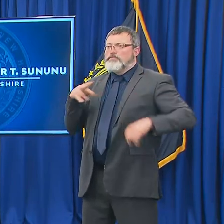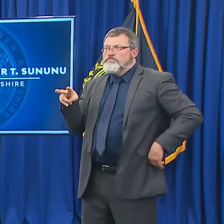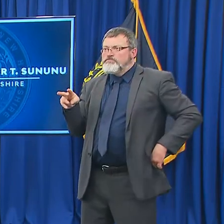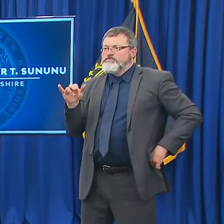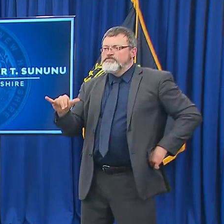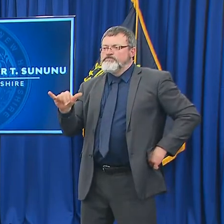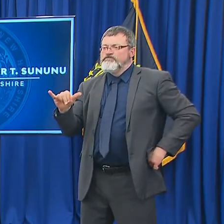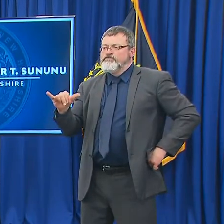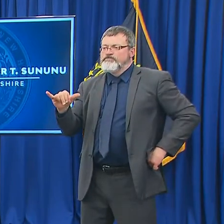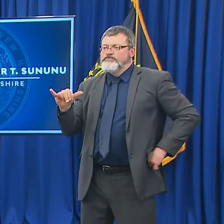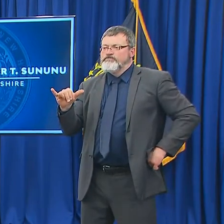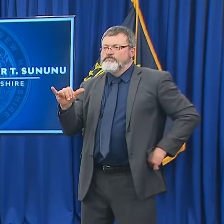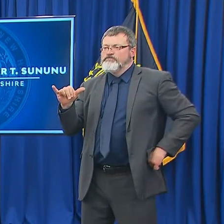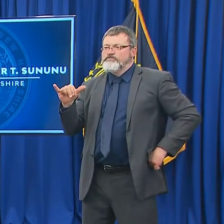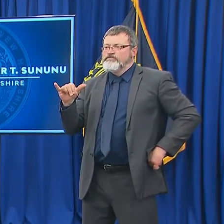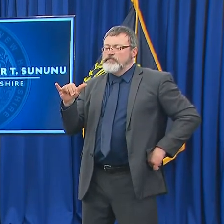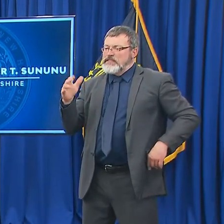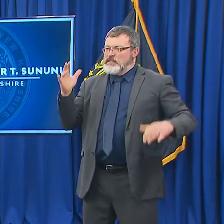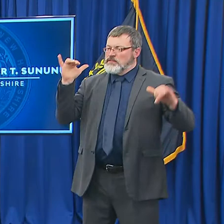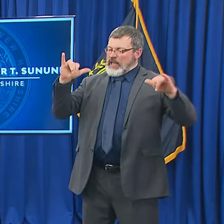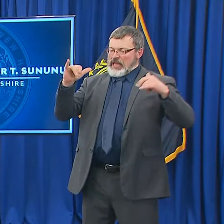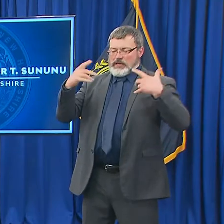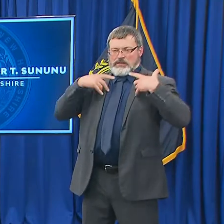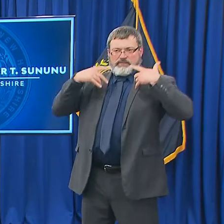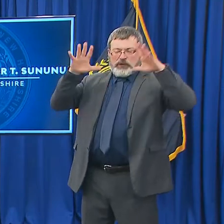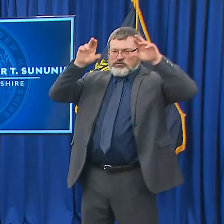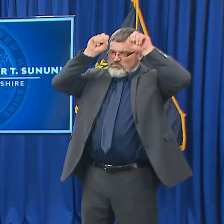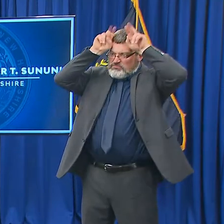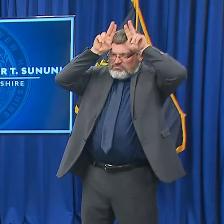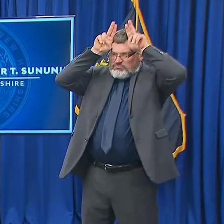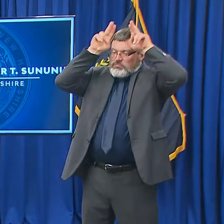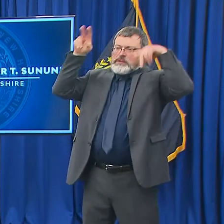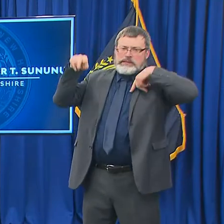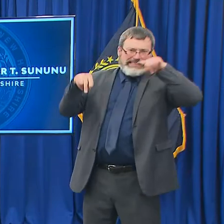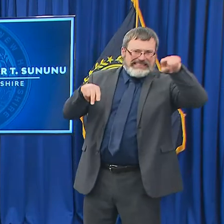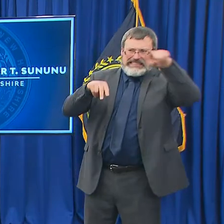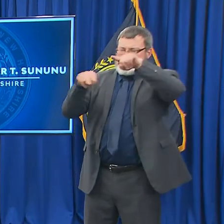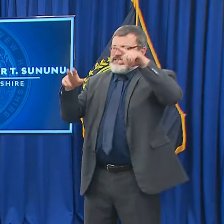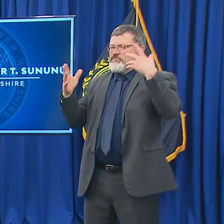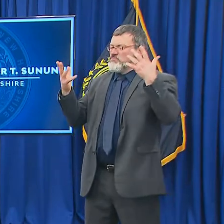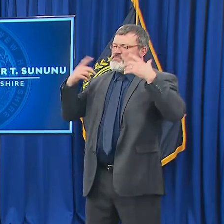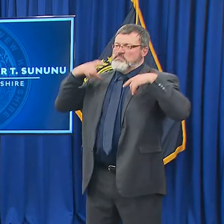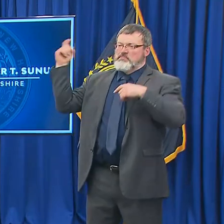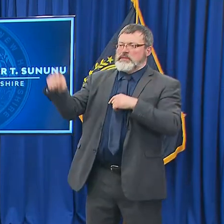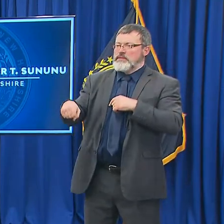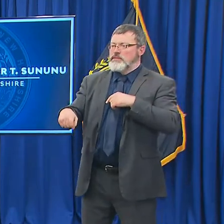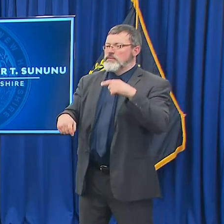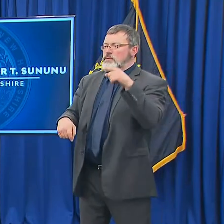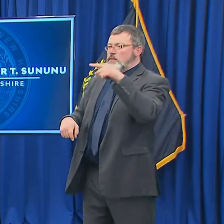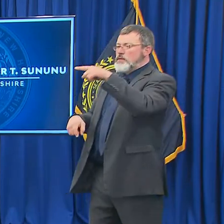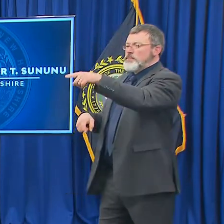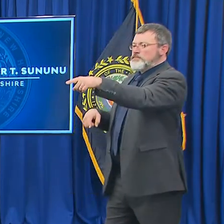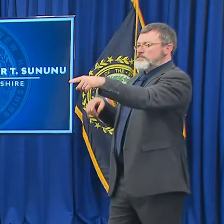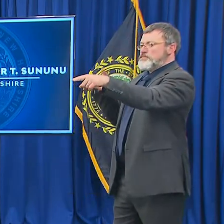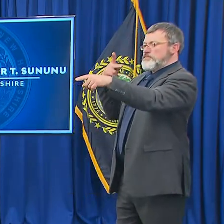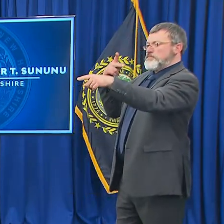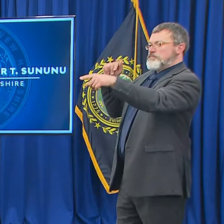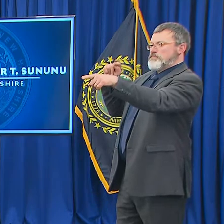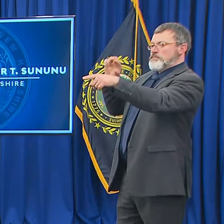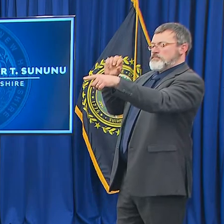I can't give you better data. Have a couple of things on contact tracing since this the cases started increasing.